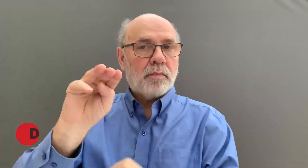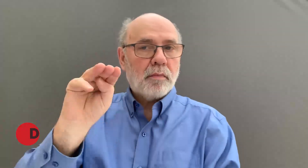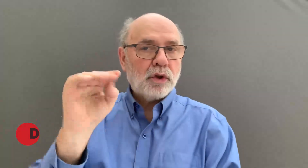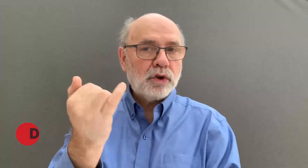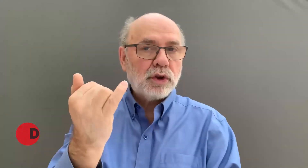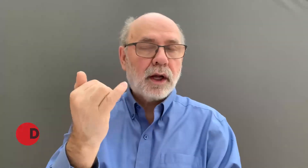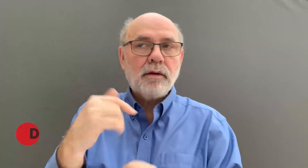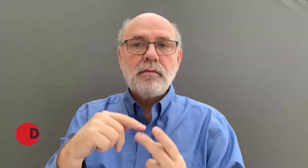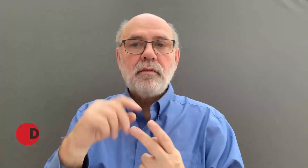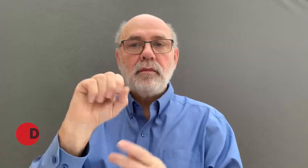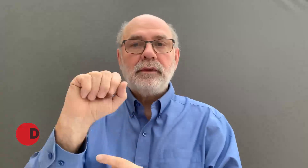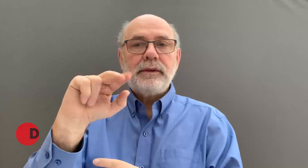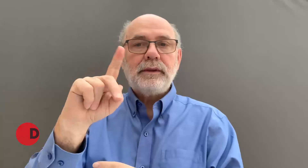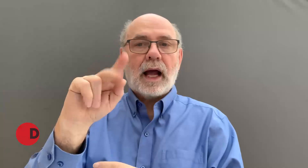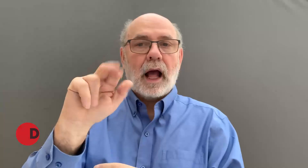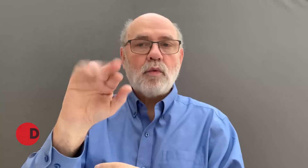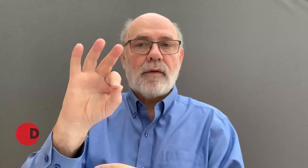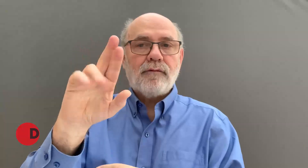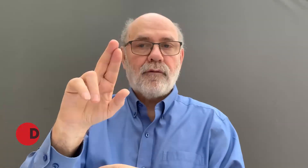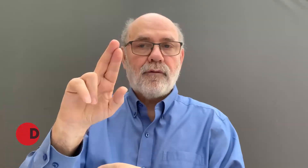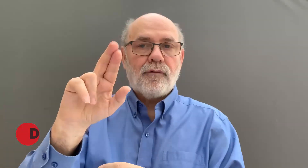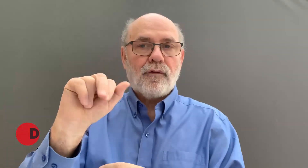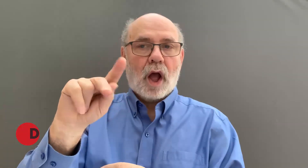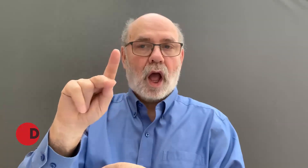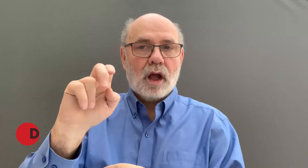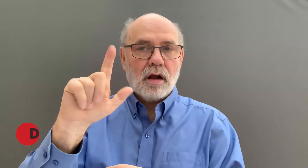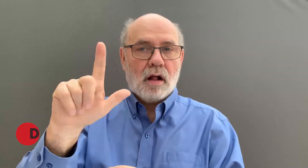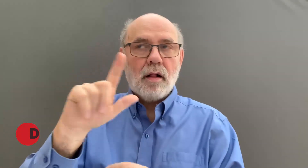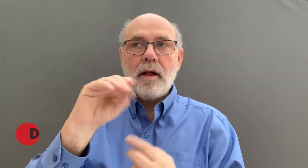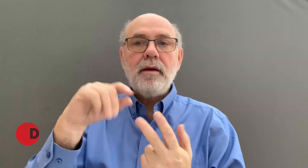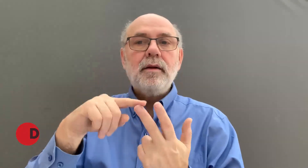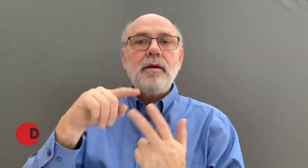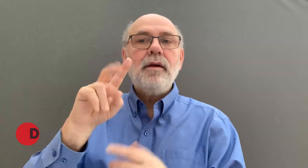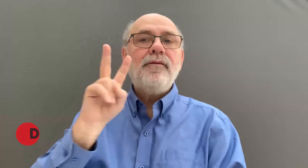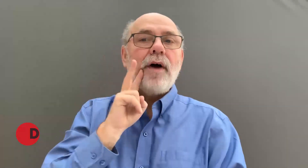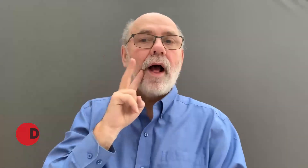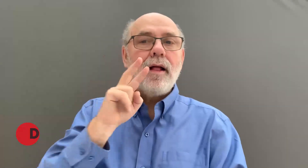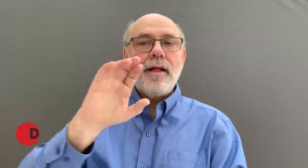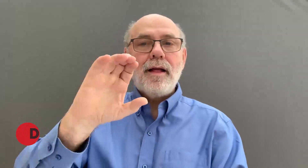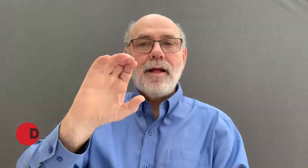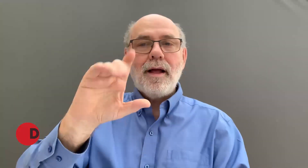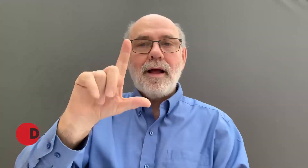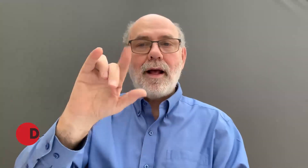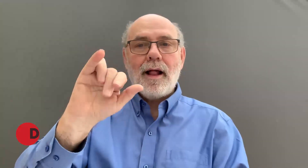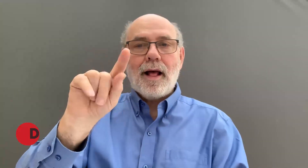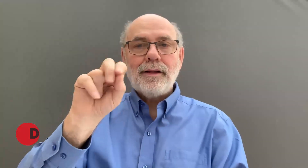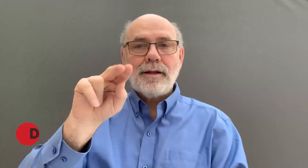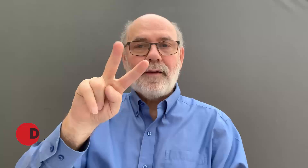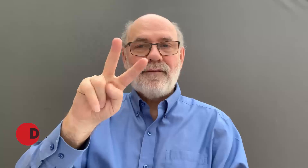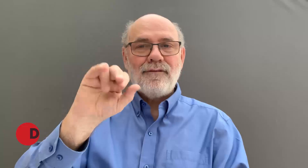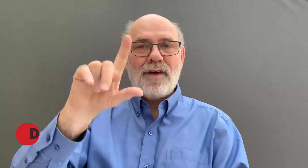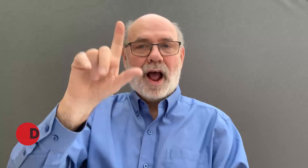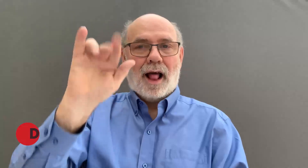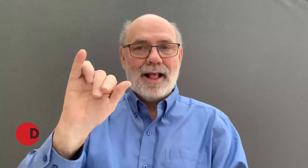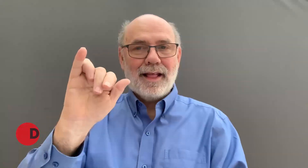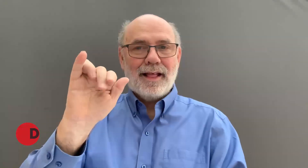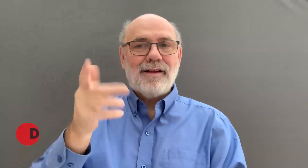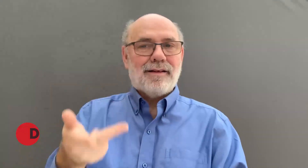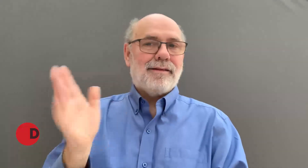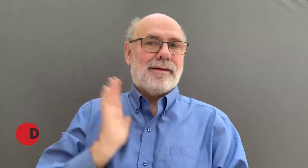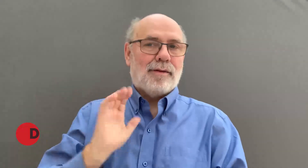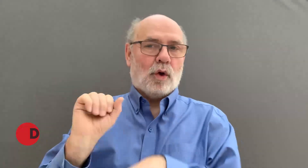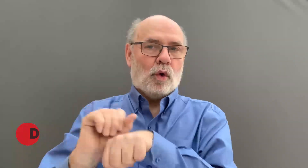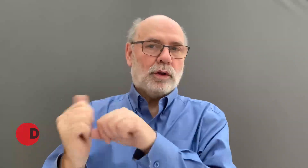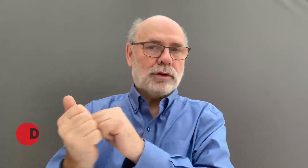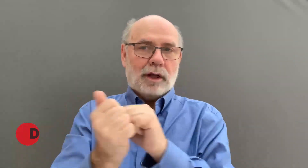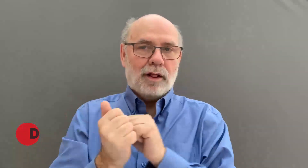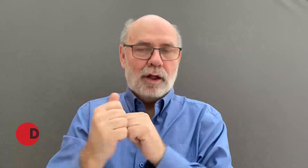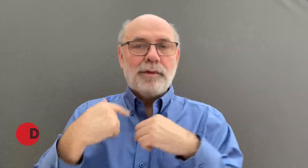MJ Bienvenu, Sarah Frankel and Clayton Valli, all three working together.